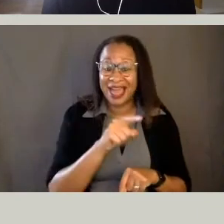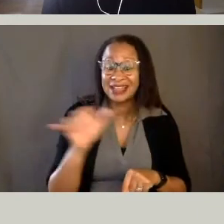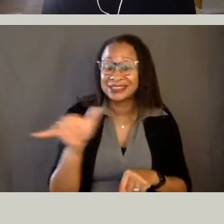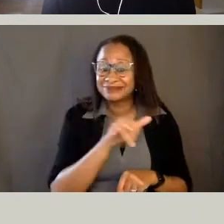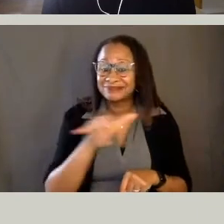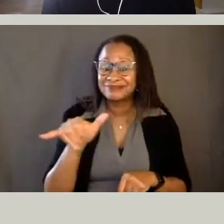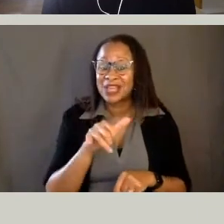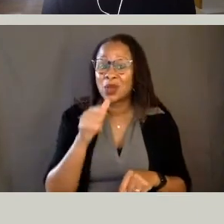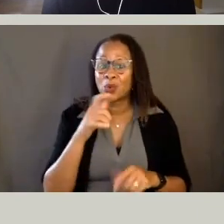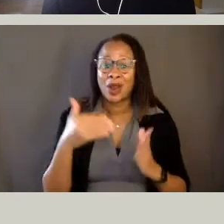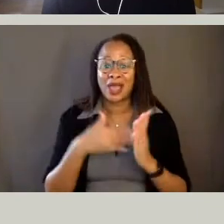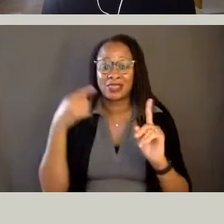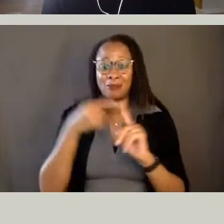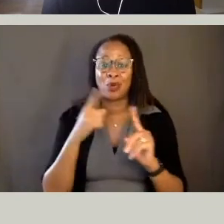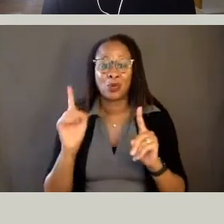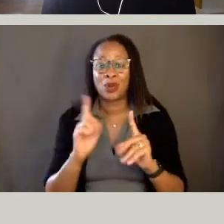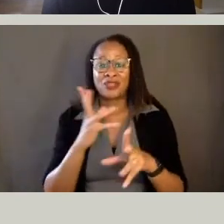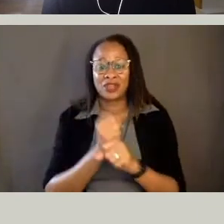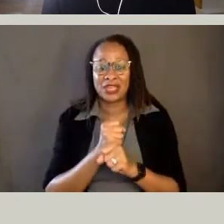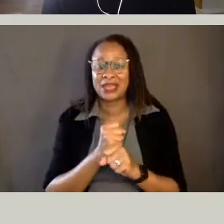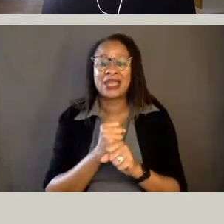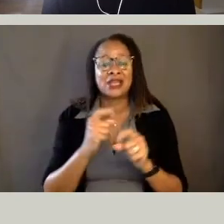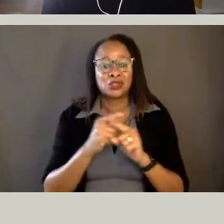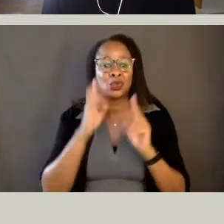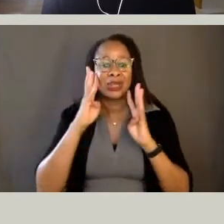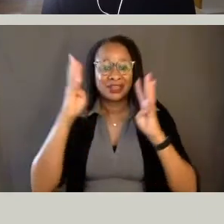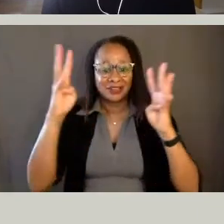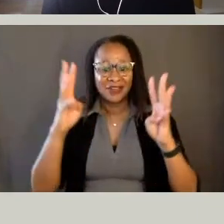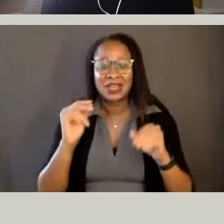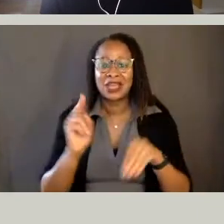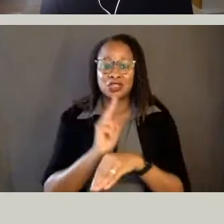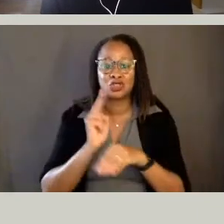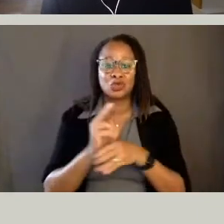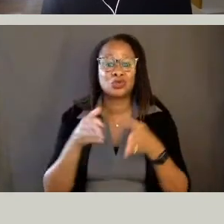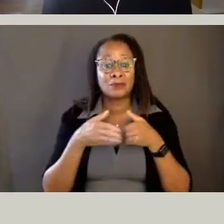at the points where they're getting to innovate, and they're getting to use public media in all its form